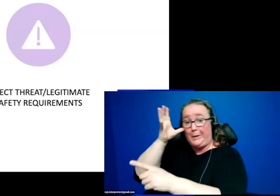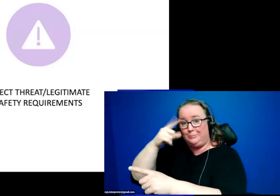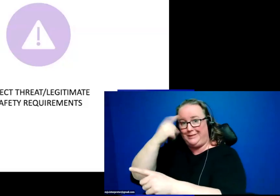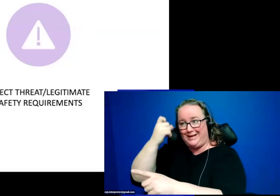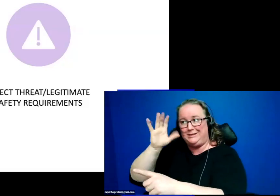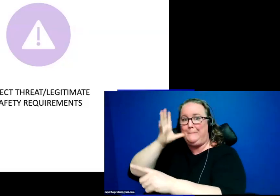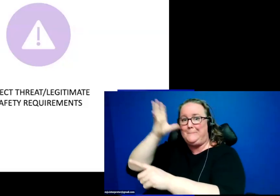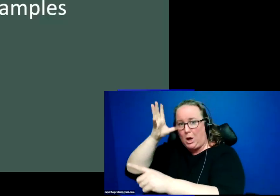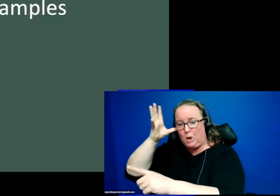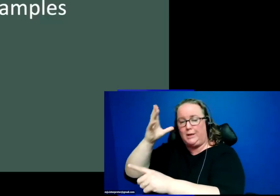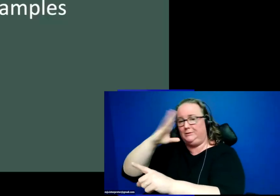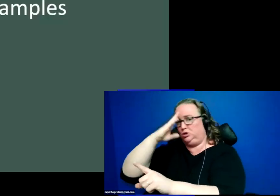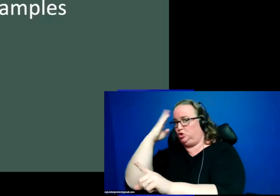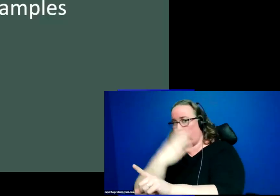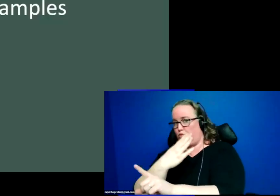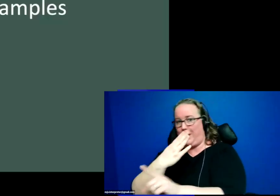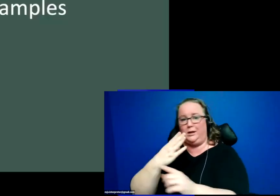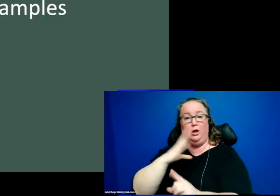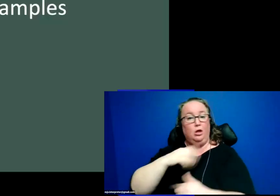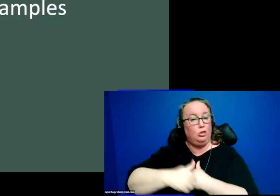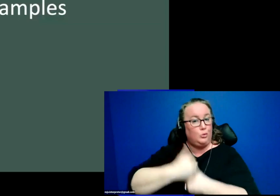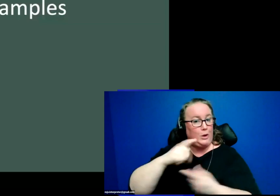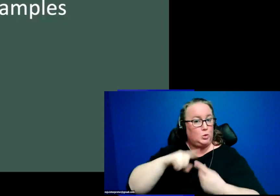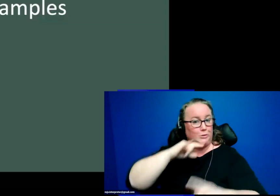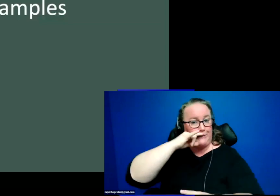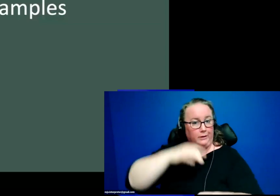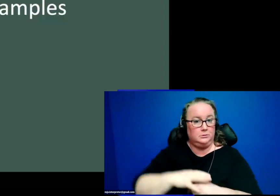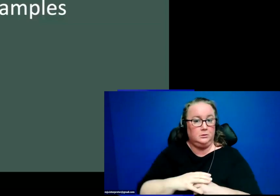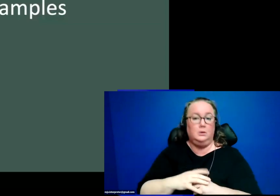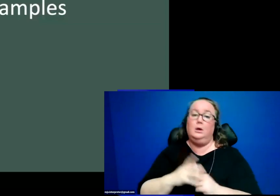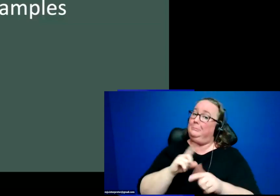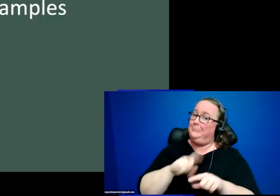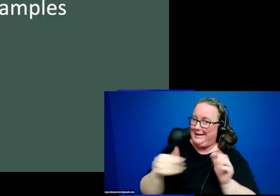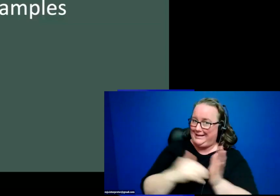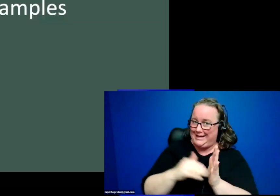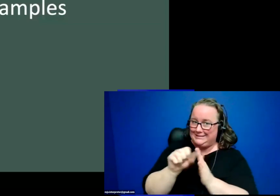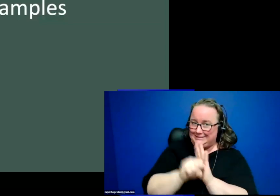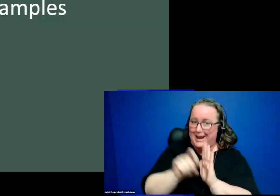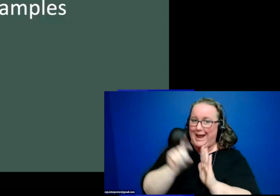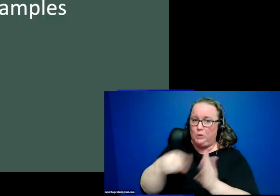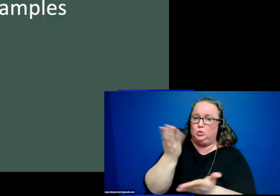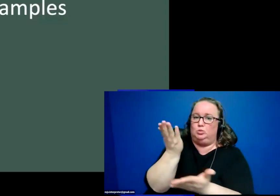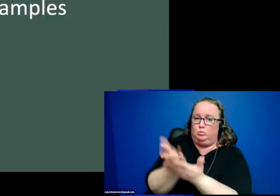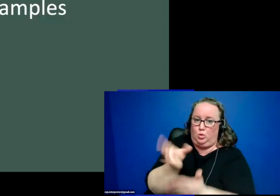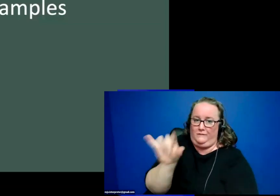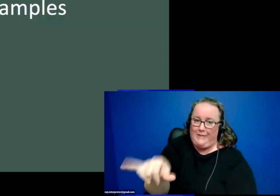Again, another high bar that the state would need to prove. All right. Now I'm going to get into